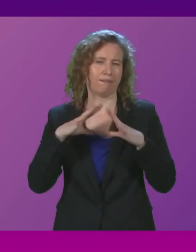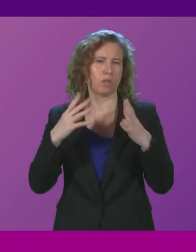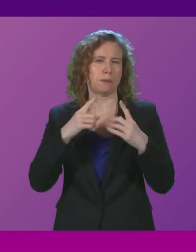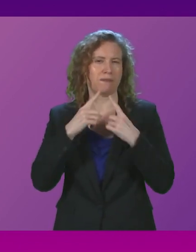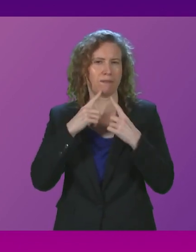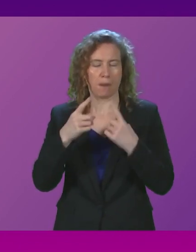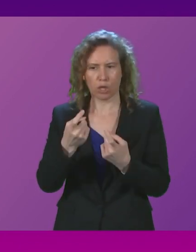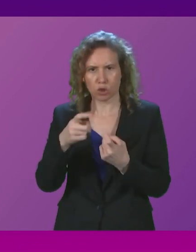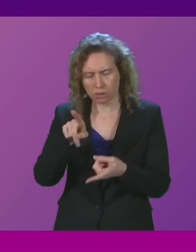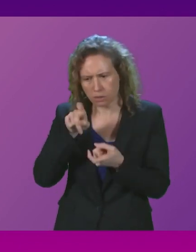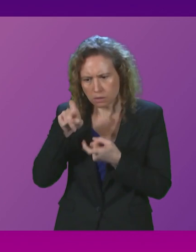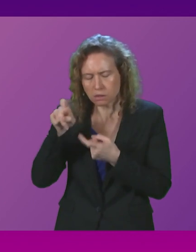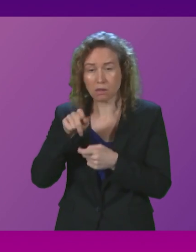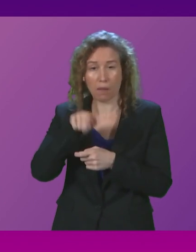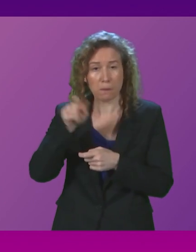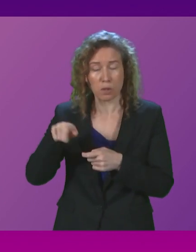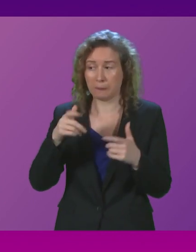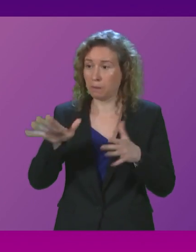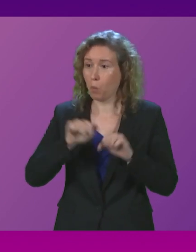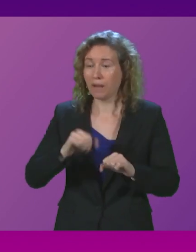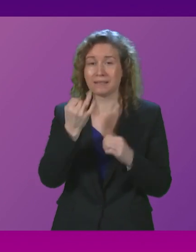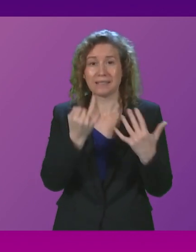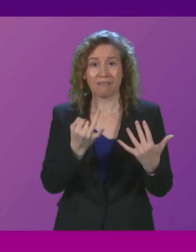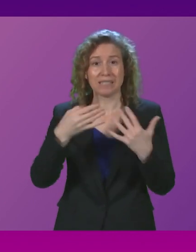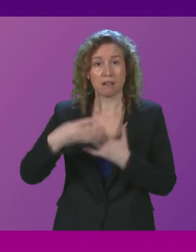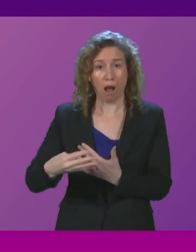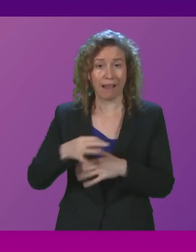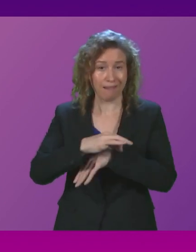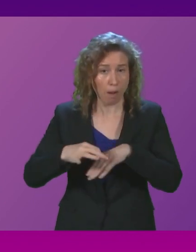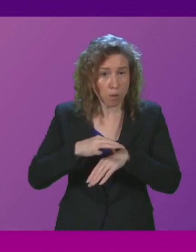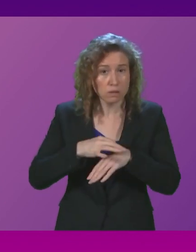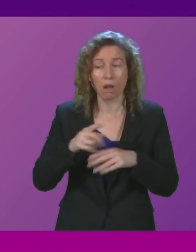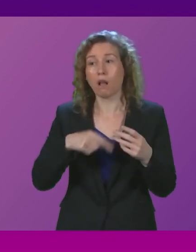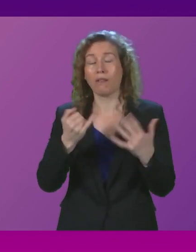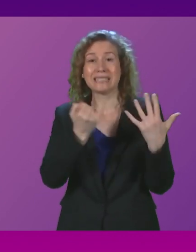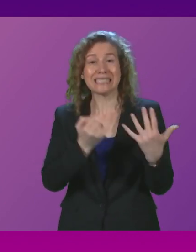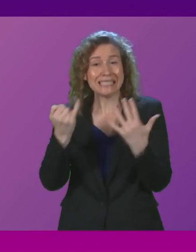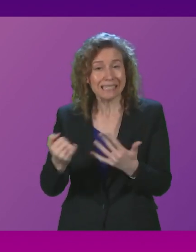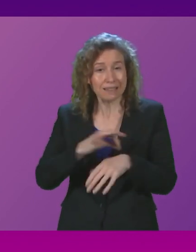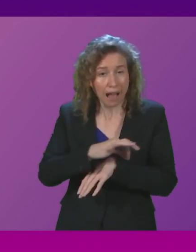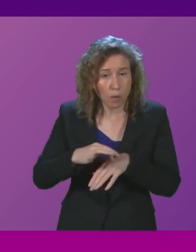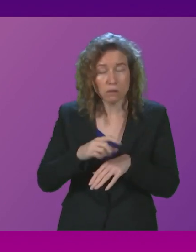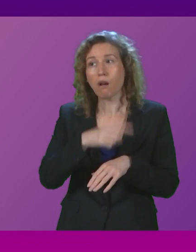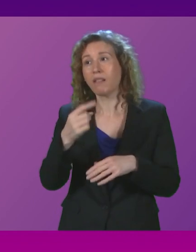waited 79 hours earlier this year, another waited 66 hours, and another waited 53 hours.